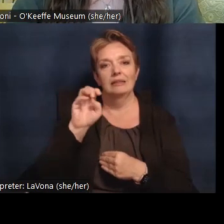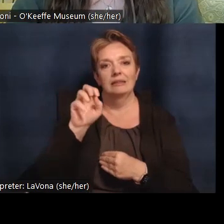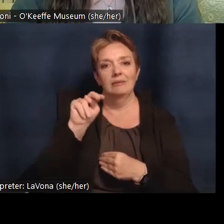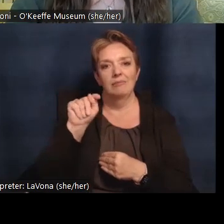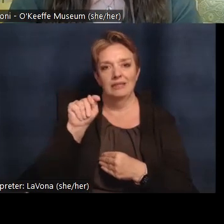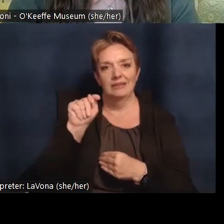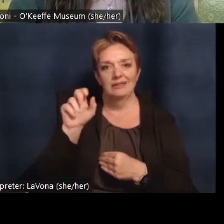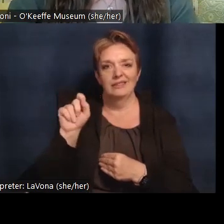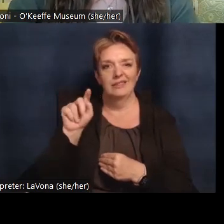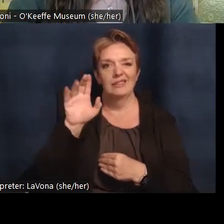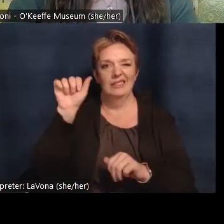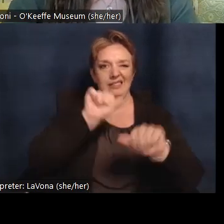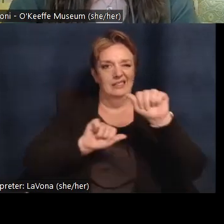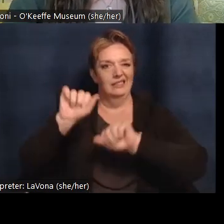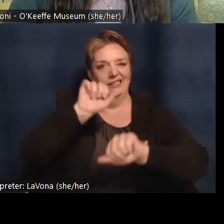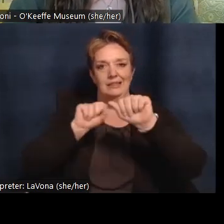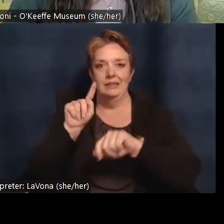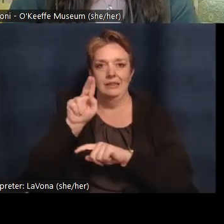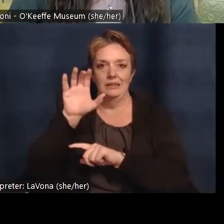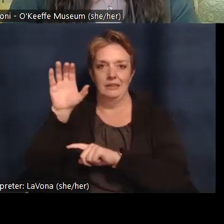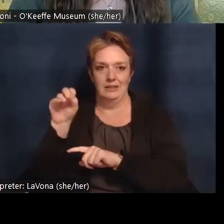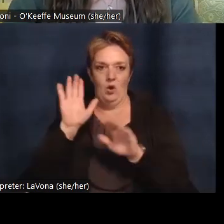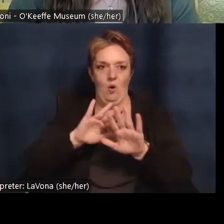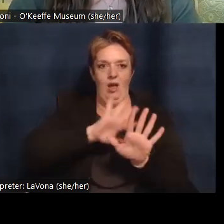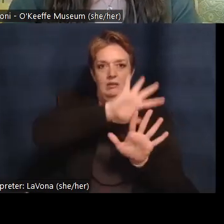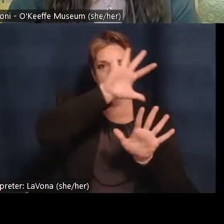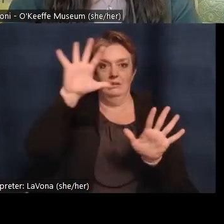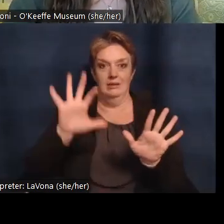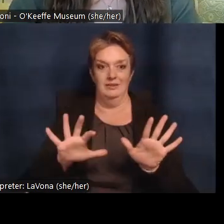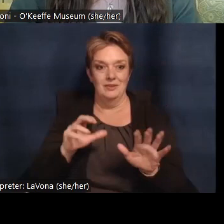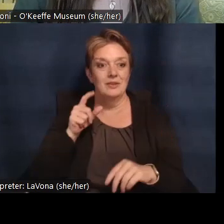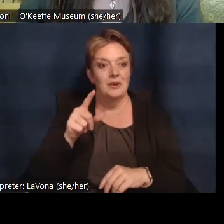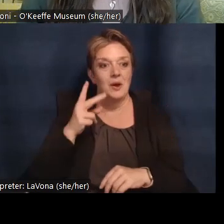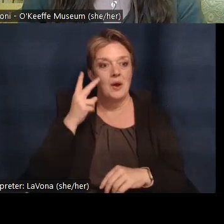And so what you're looking at here is actually cement stucco with the black patio door.